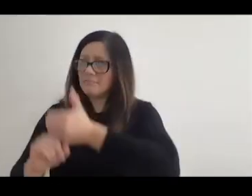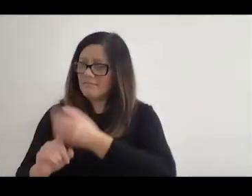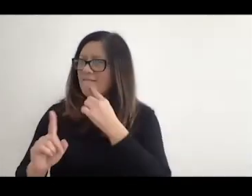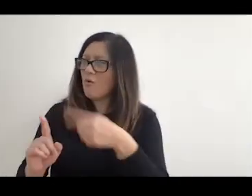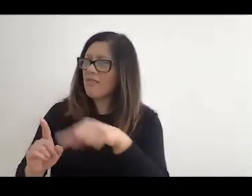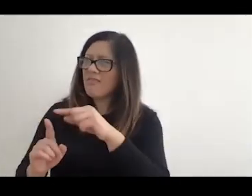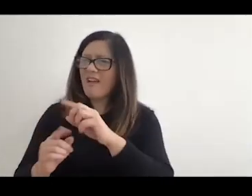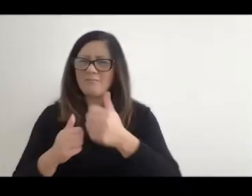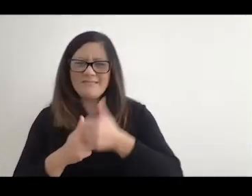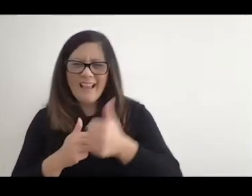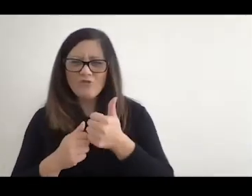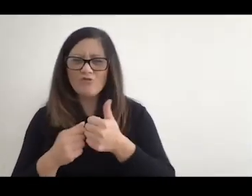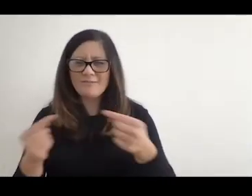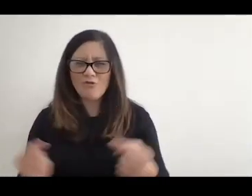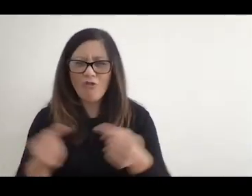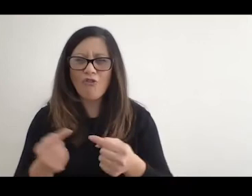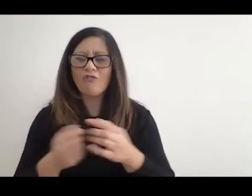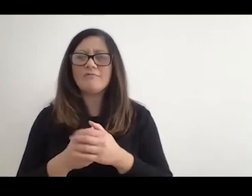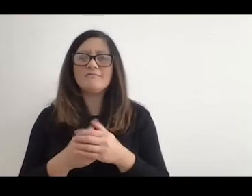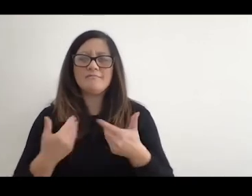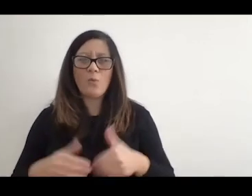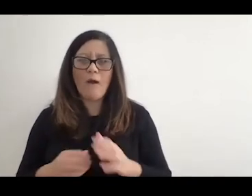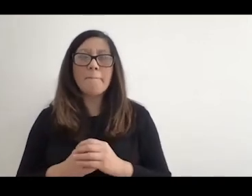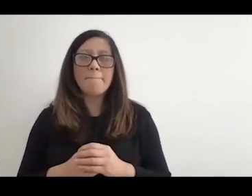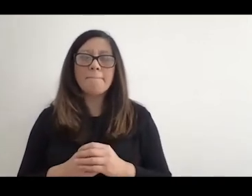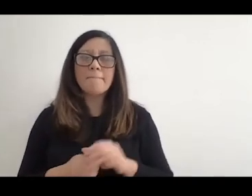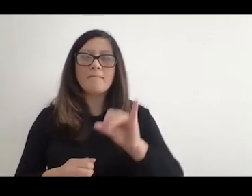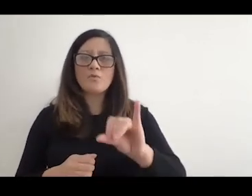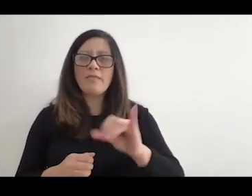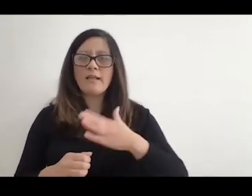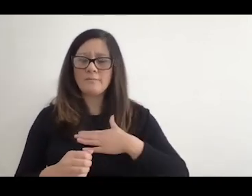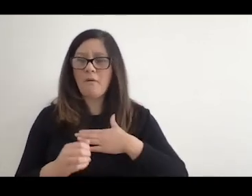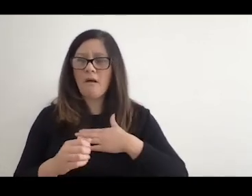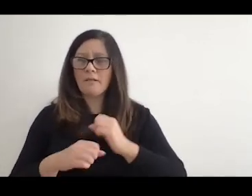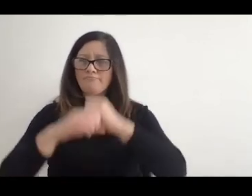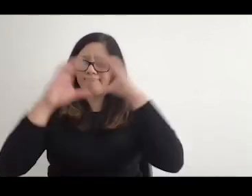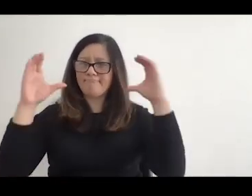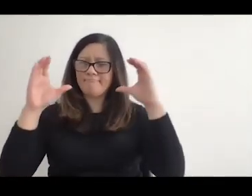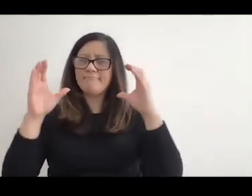so that's my kind of my context for dressing with disabilities.